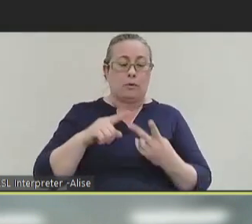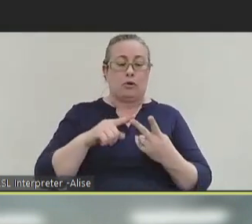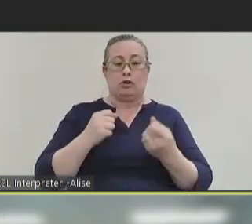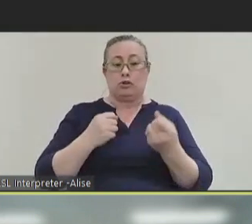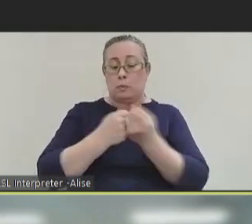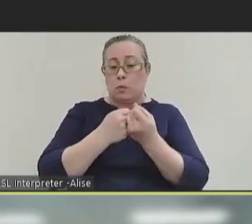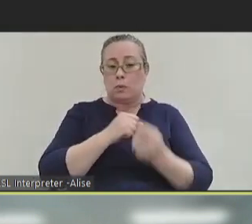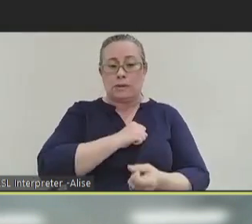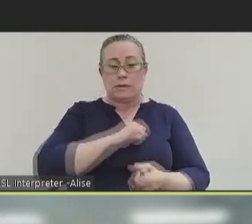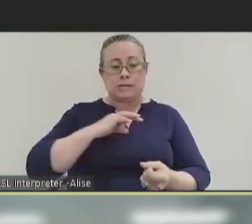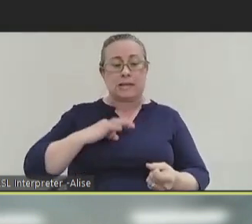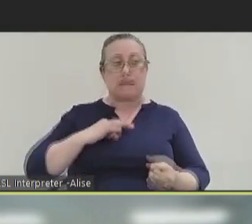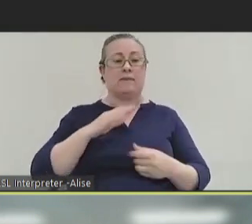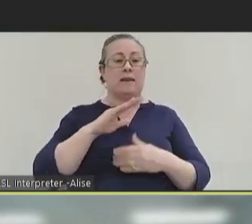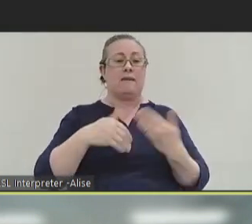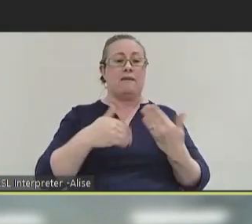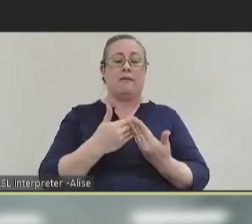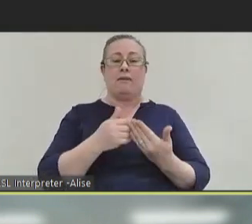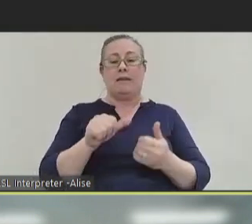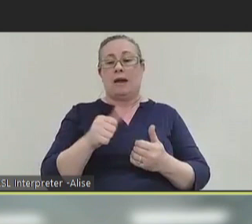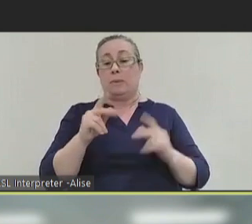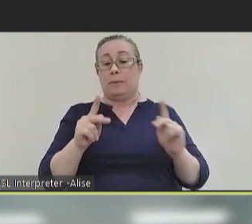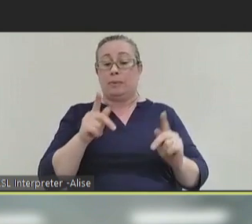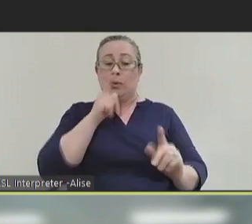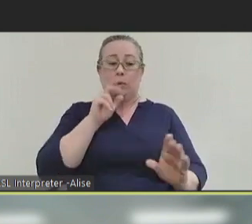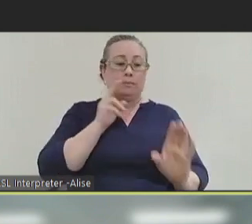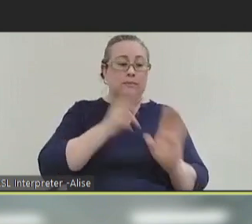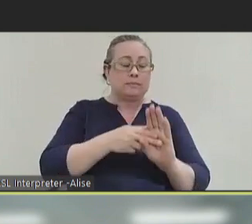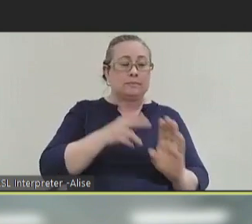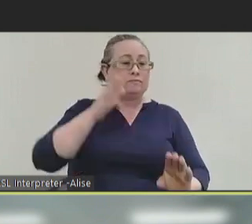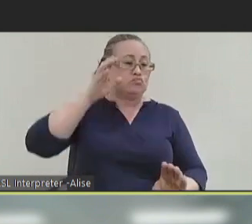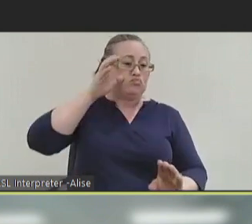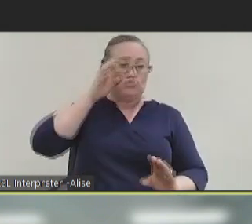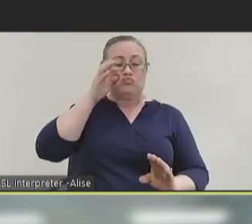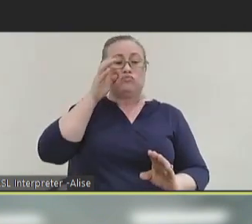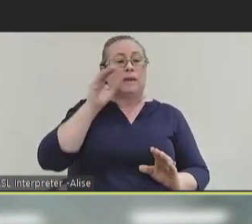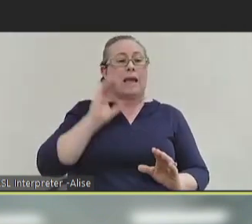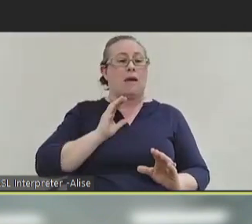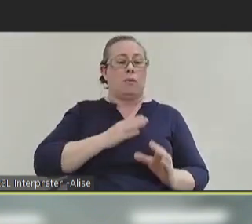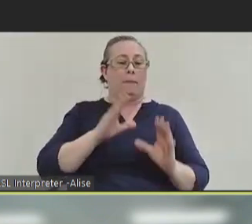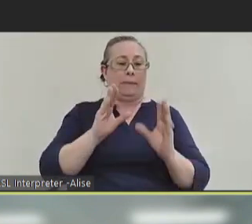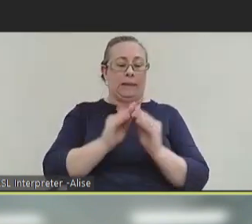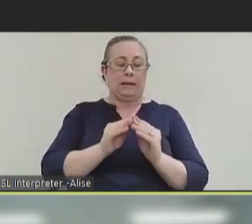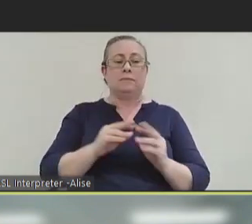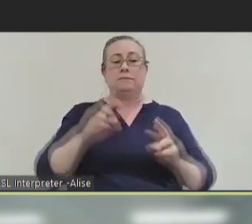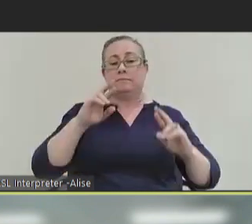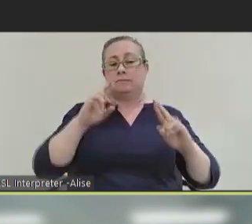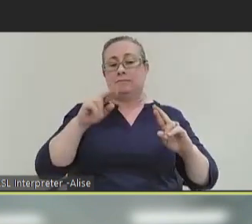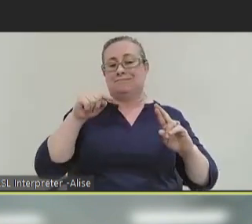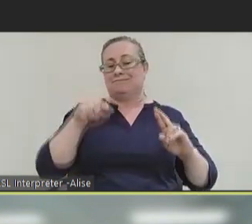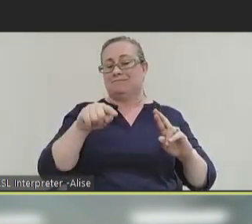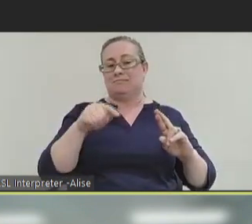and all others that have participated or listened in to our meeting. I hope that you all have a safe